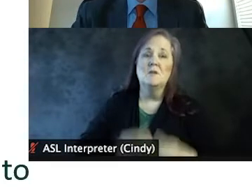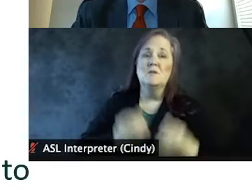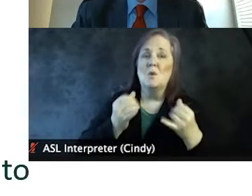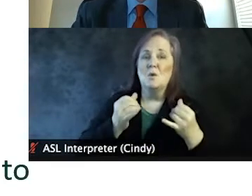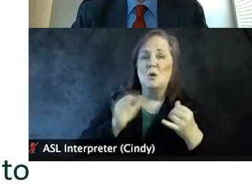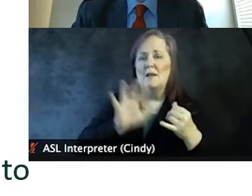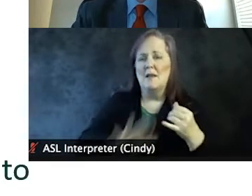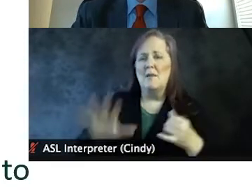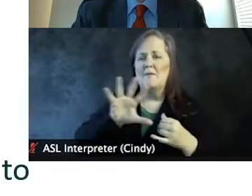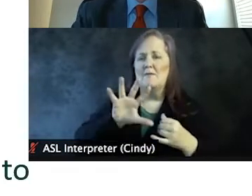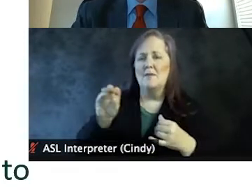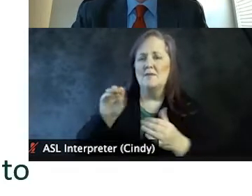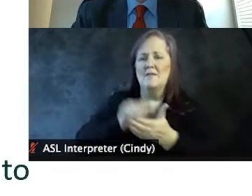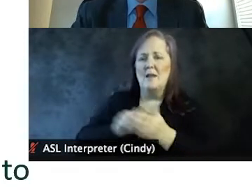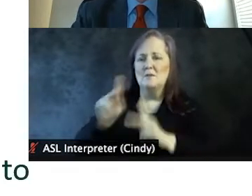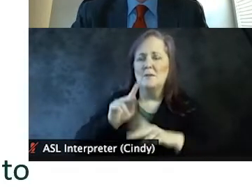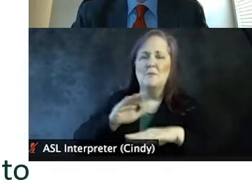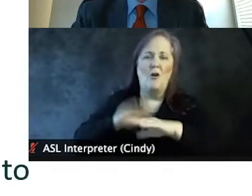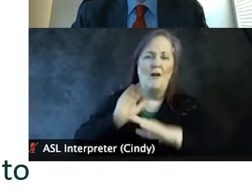to vote, creating increased work for county election officials